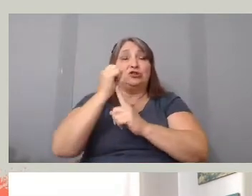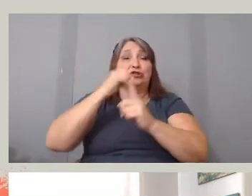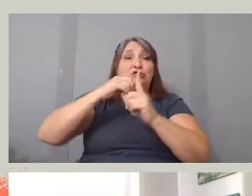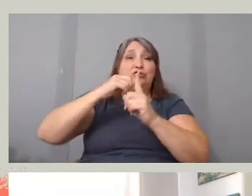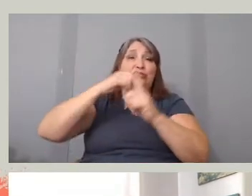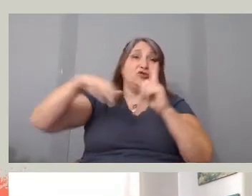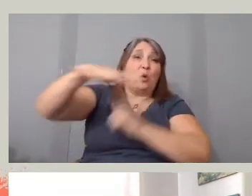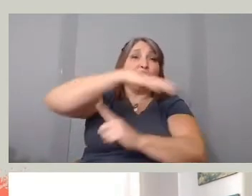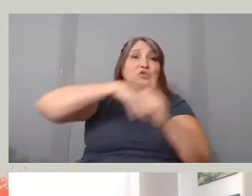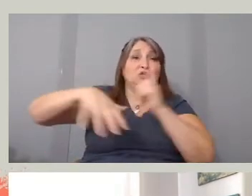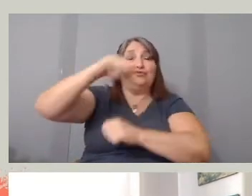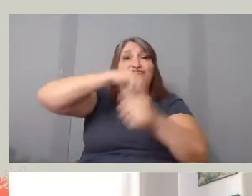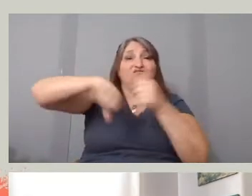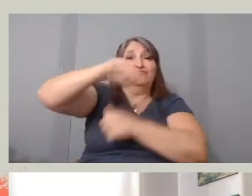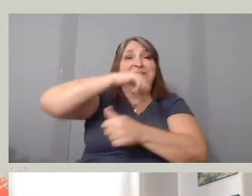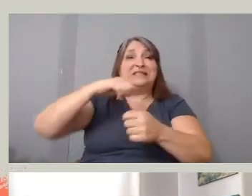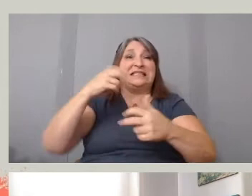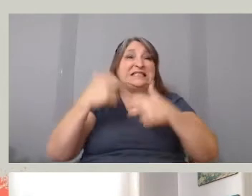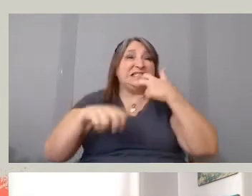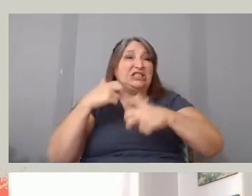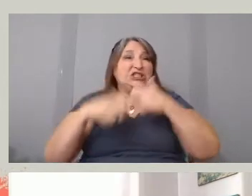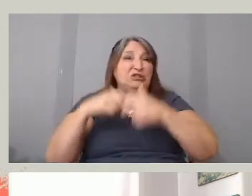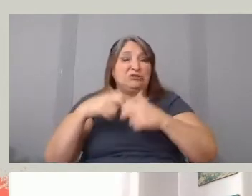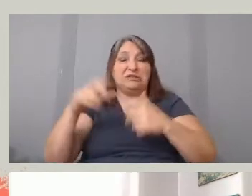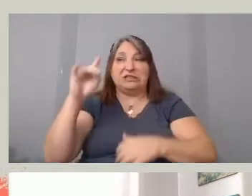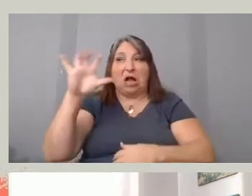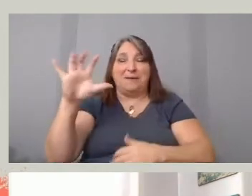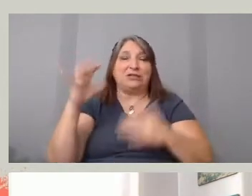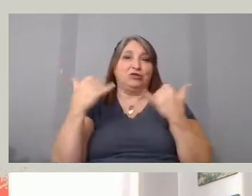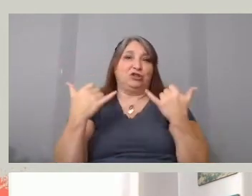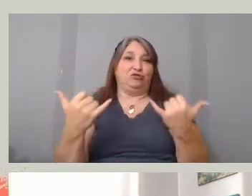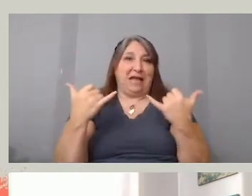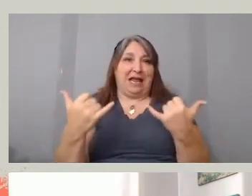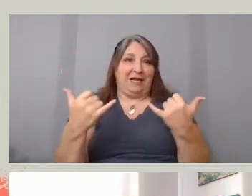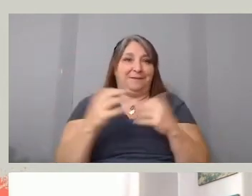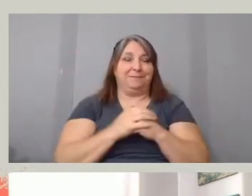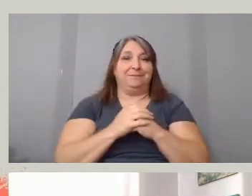And (mumbles) it has filmmakers integrated